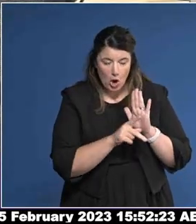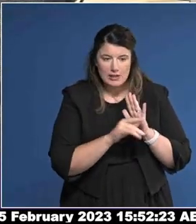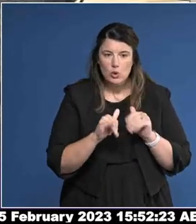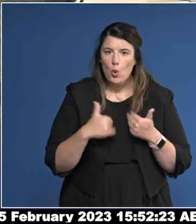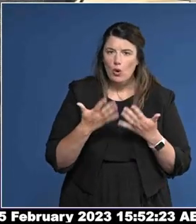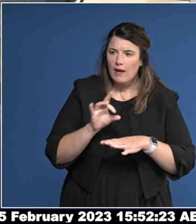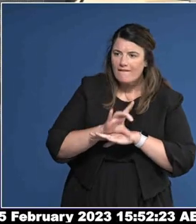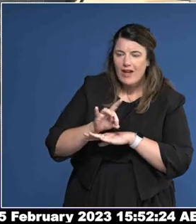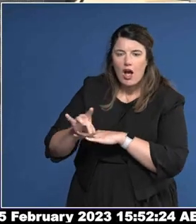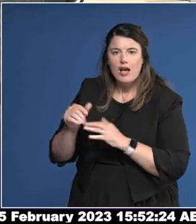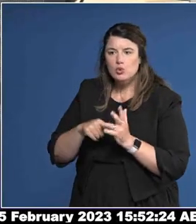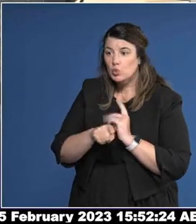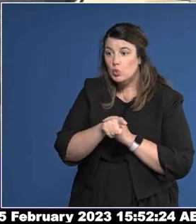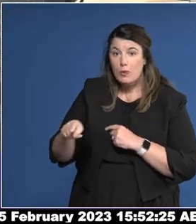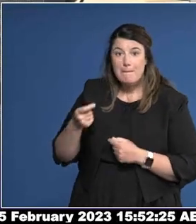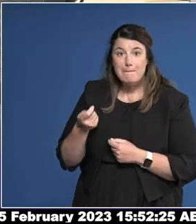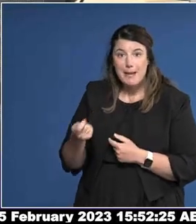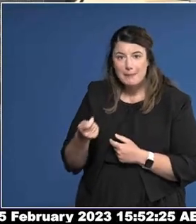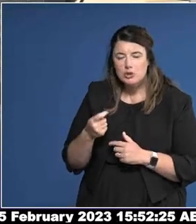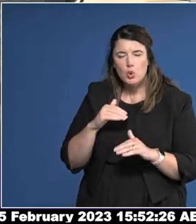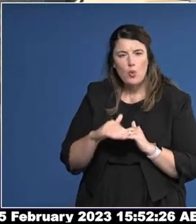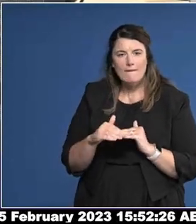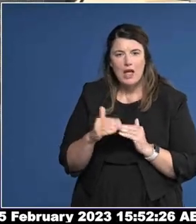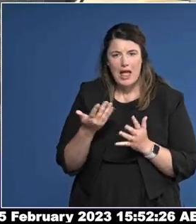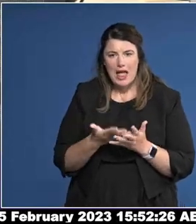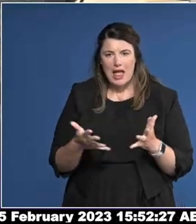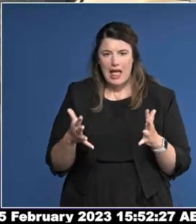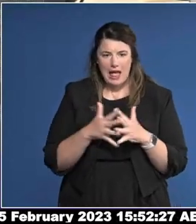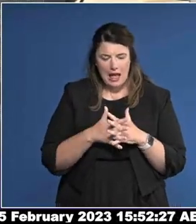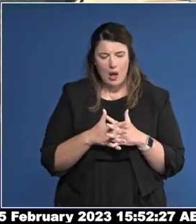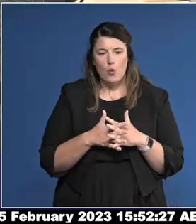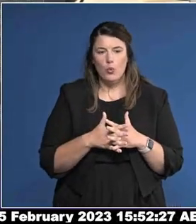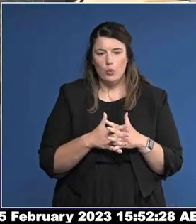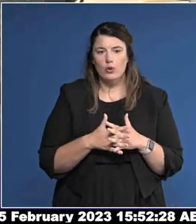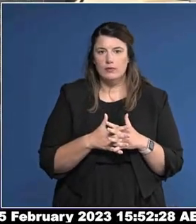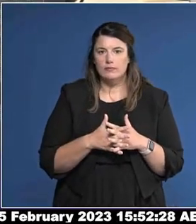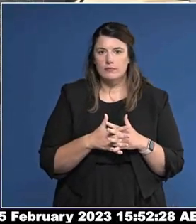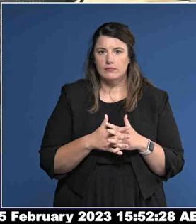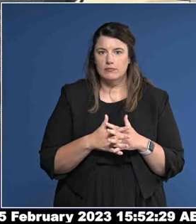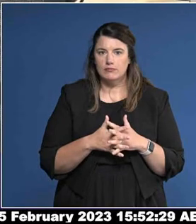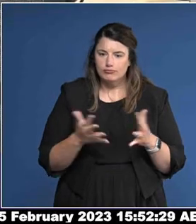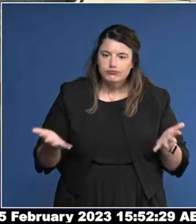its members on how to build and embed supported decision-making into its practice